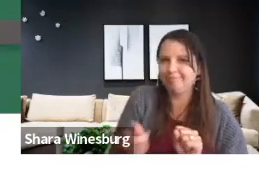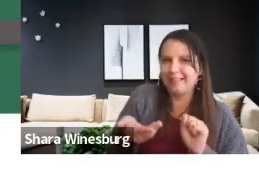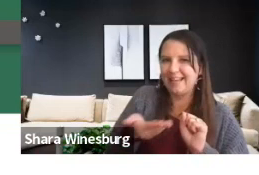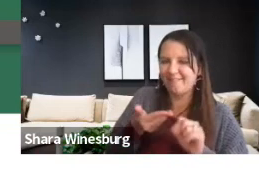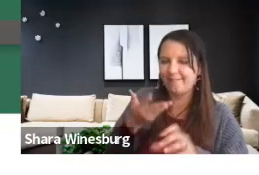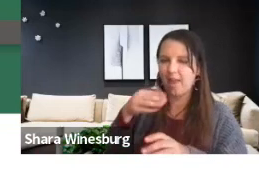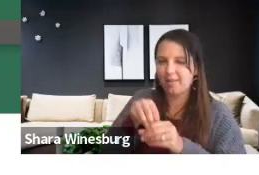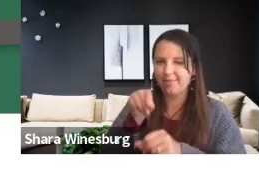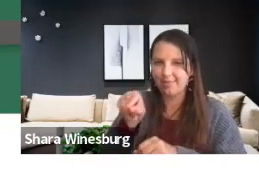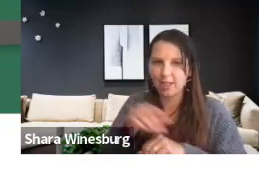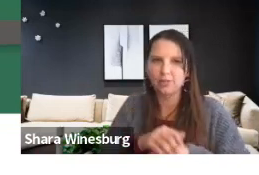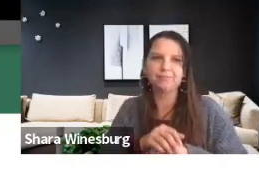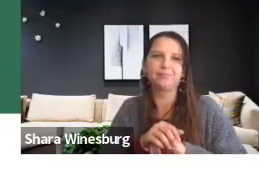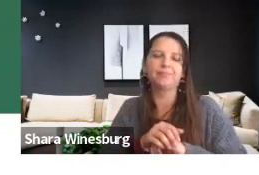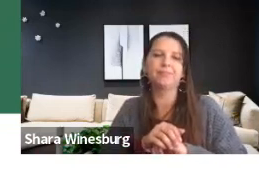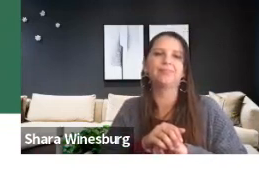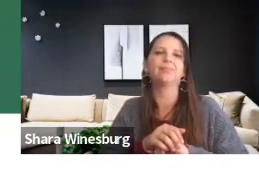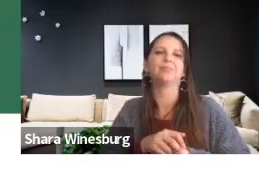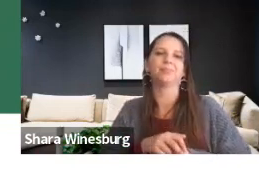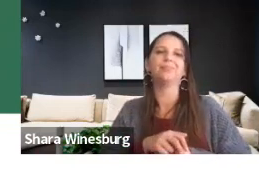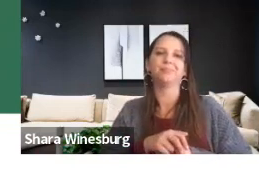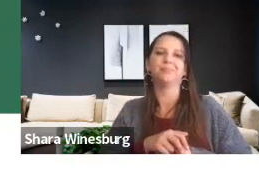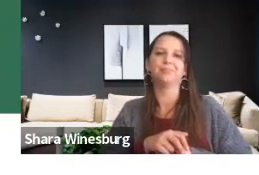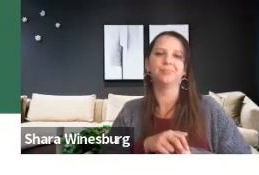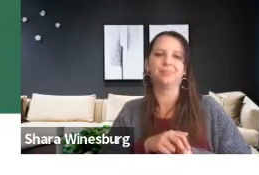junk folder because the course invite may end up